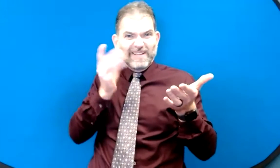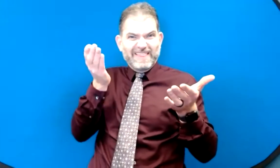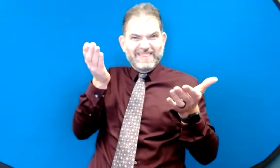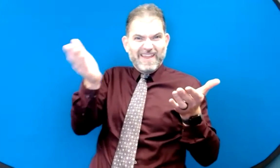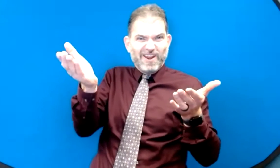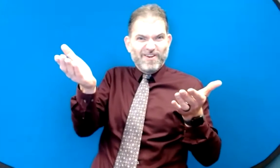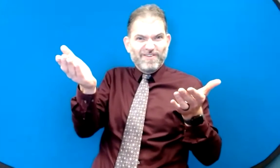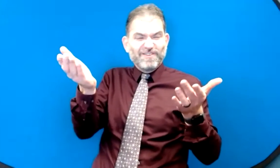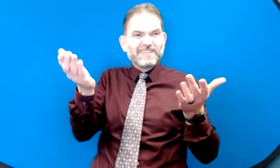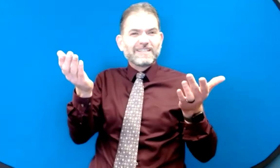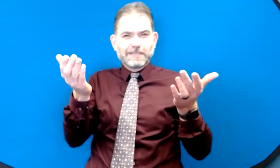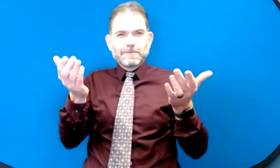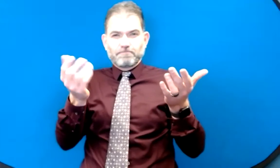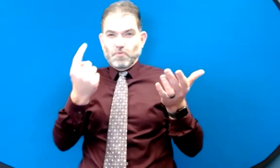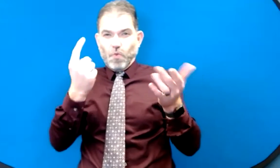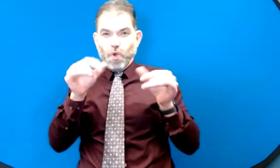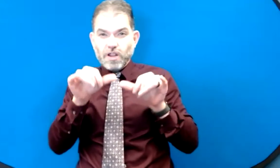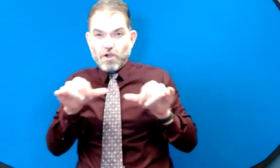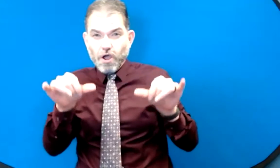ASL Interpreter: see things that aren't actually there.